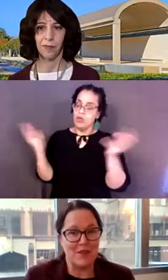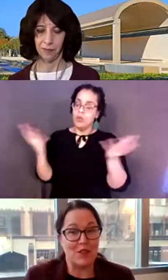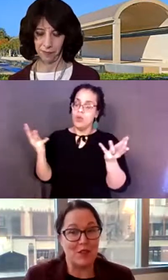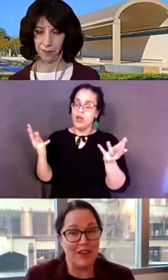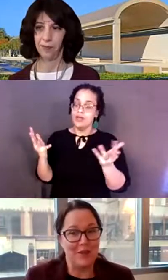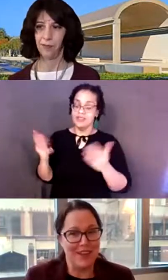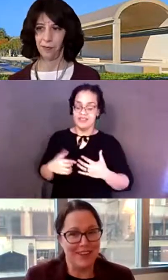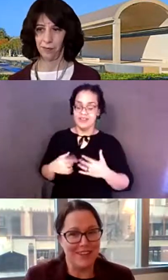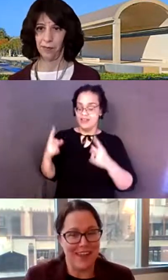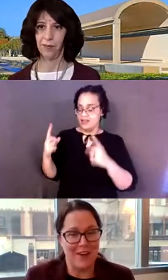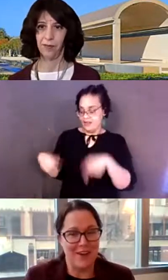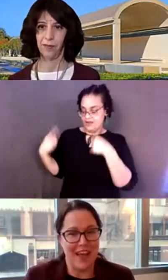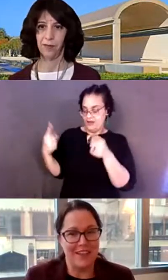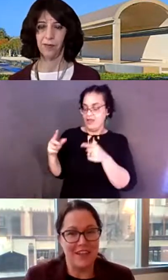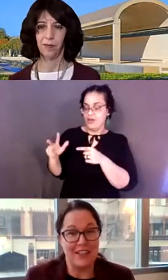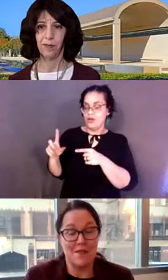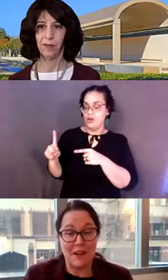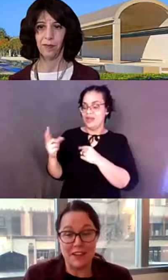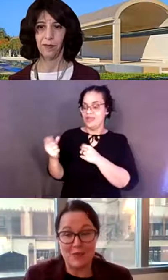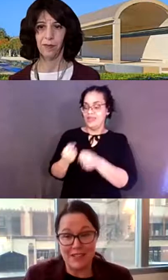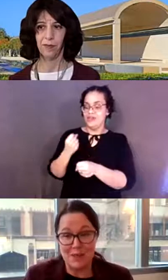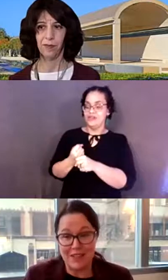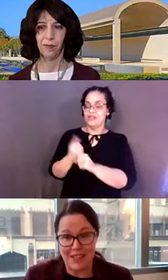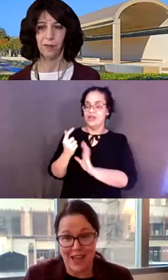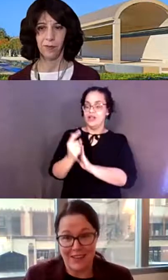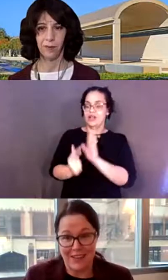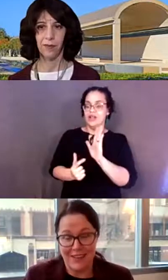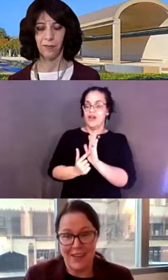31 years now, and that law is the